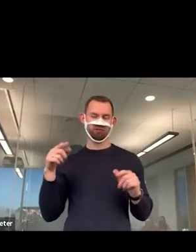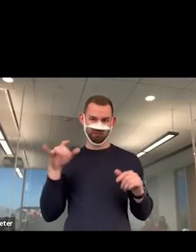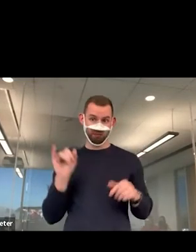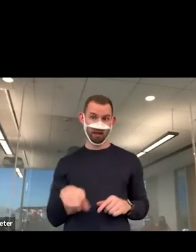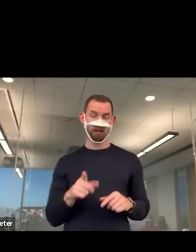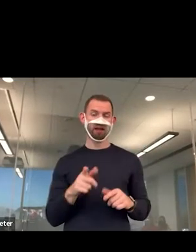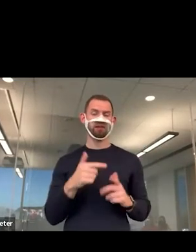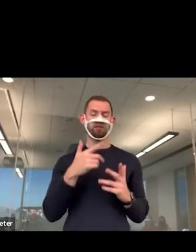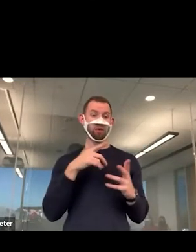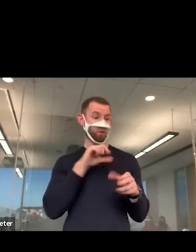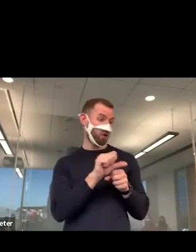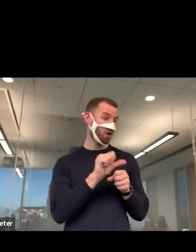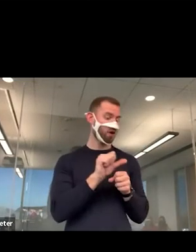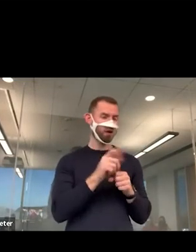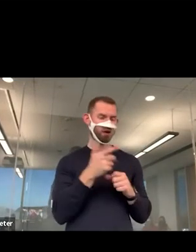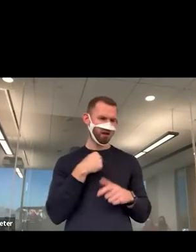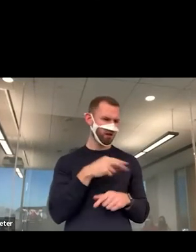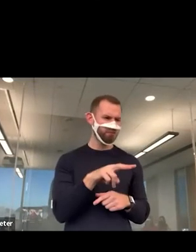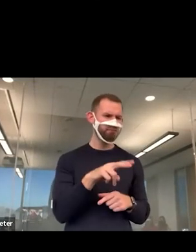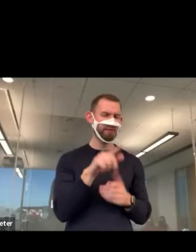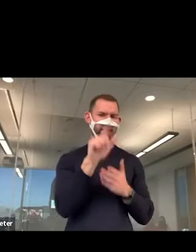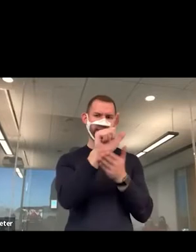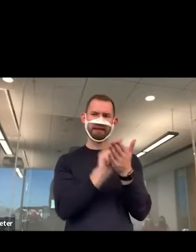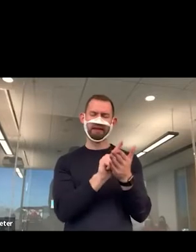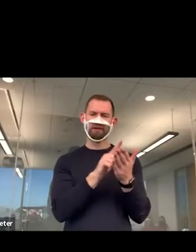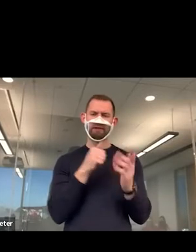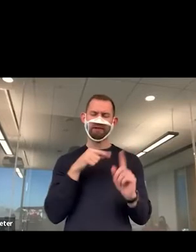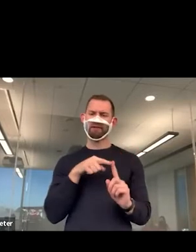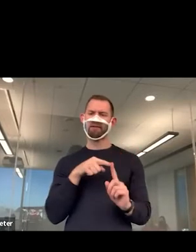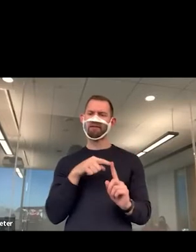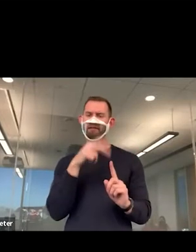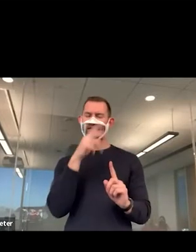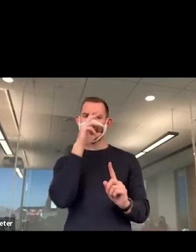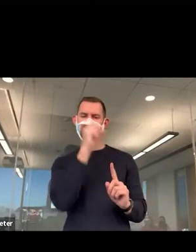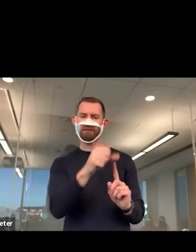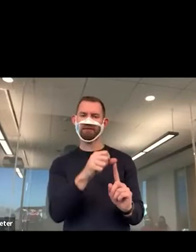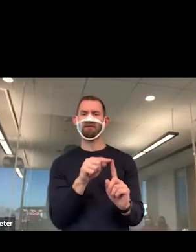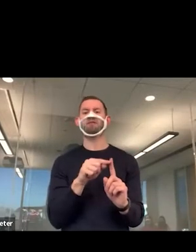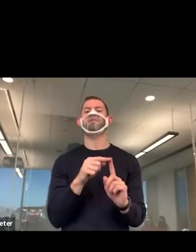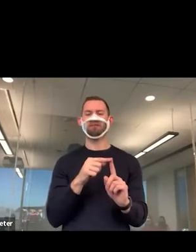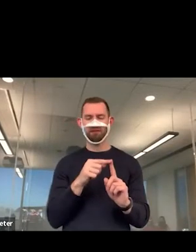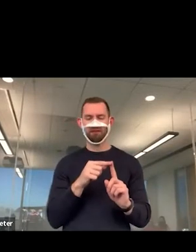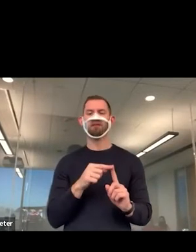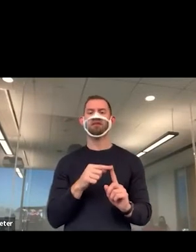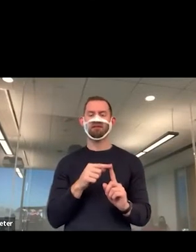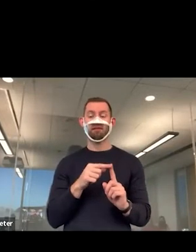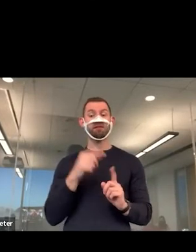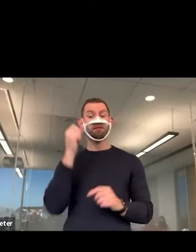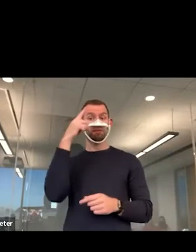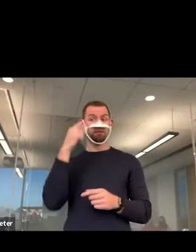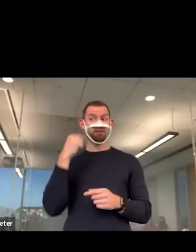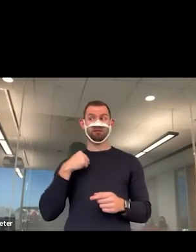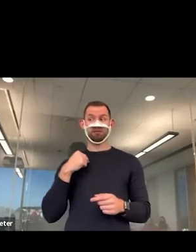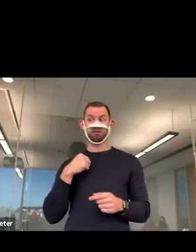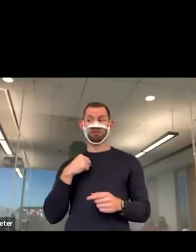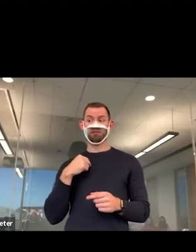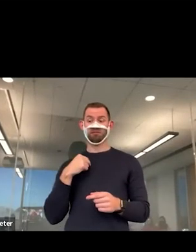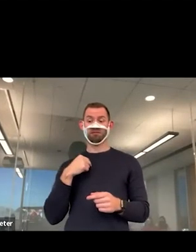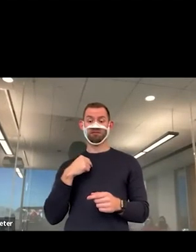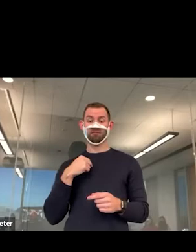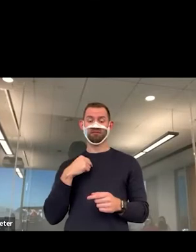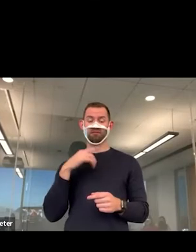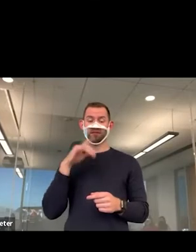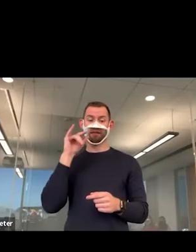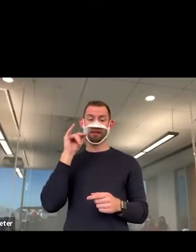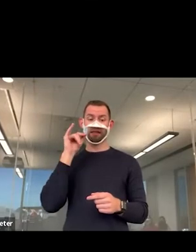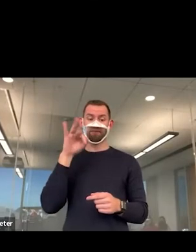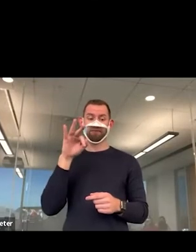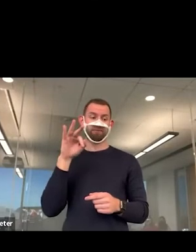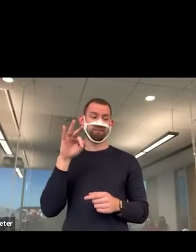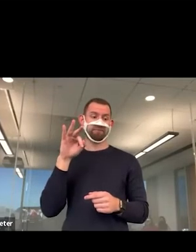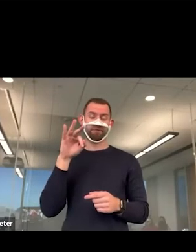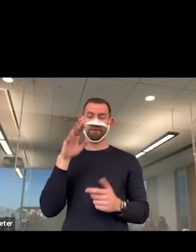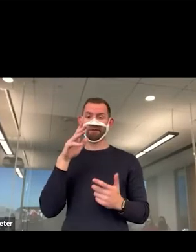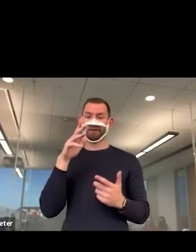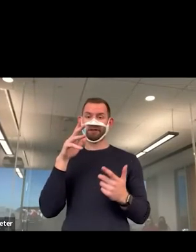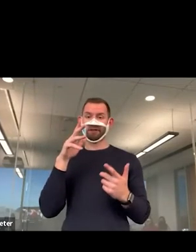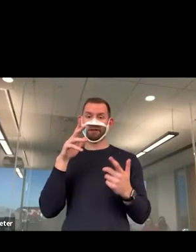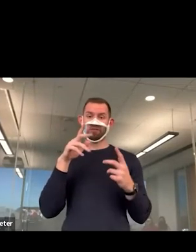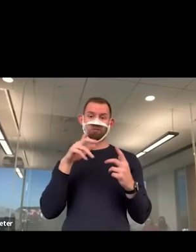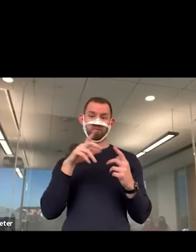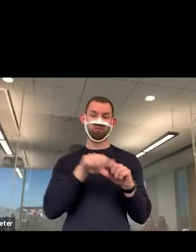that happened so once you um let you uh um violate the food and drug laws you know what happens then